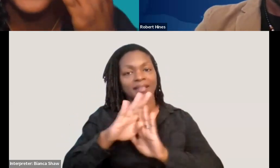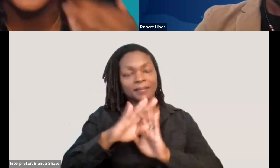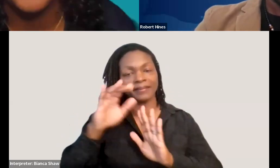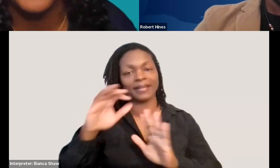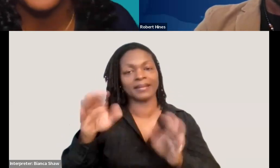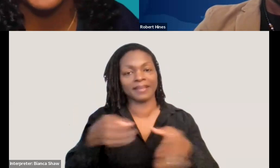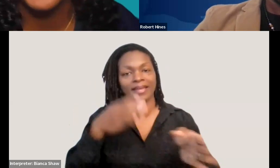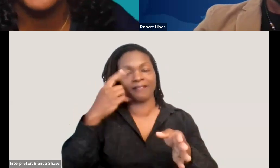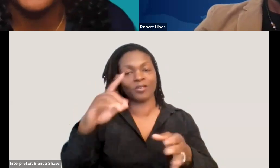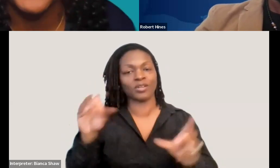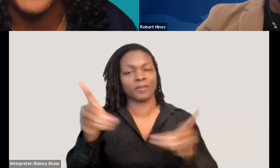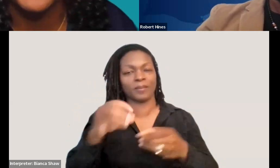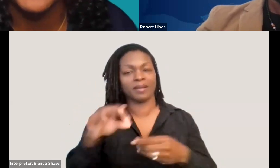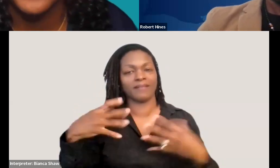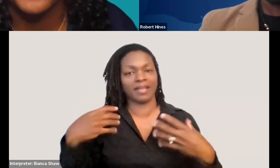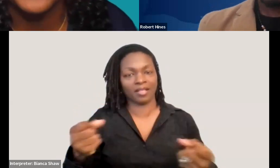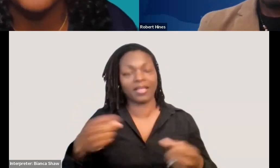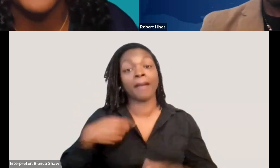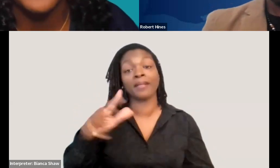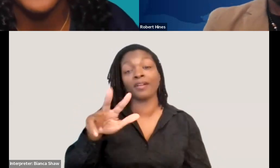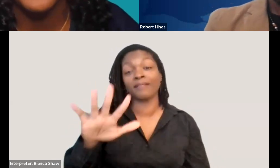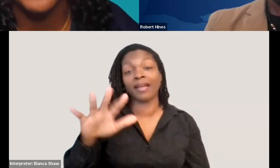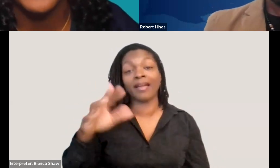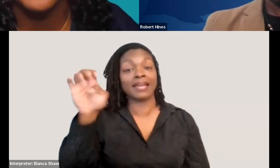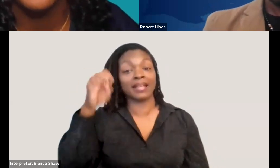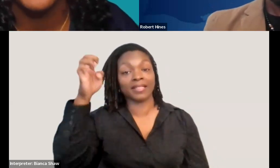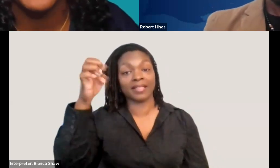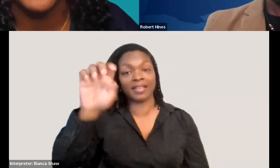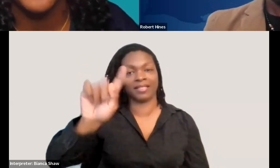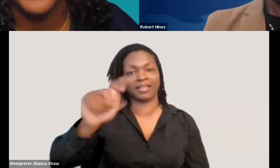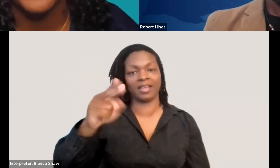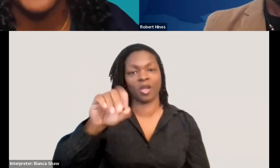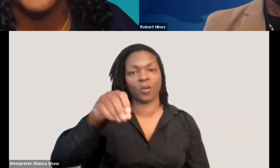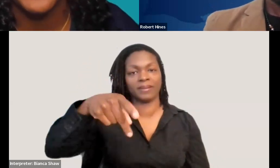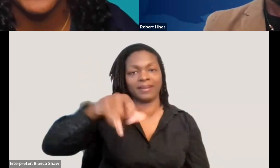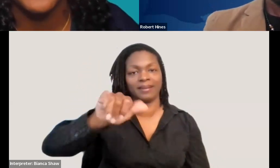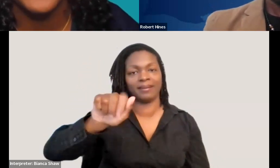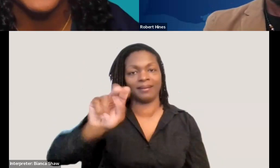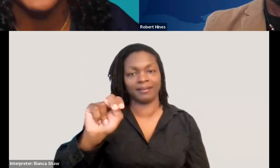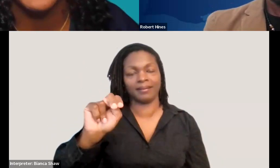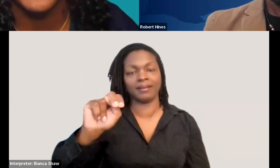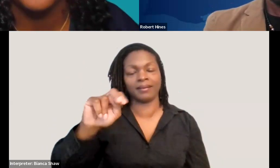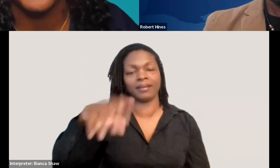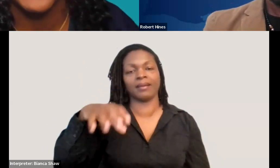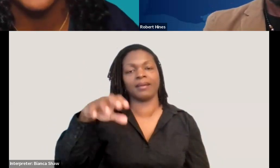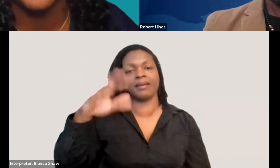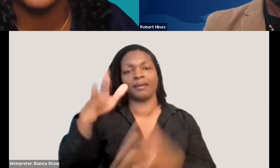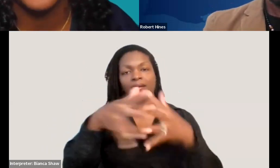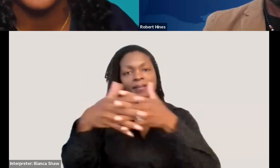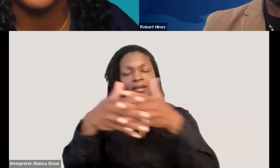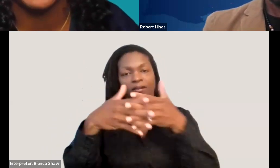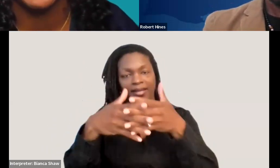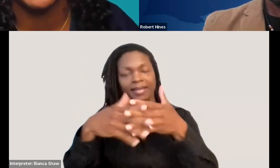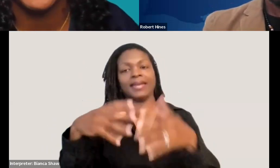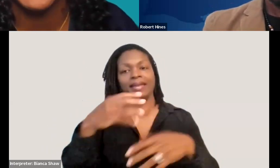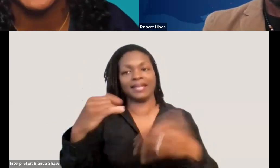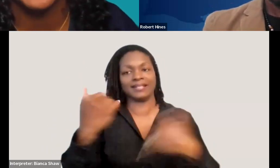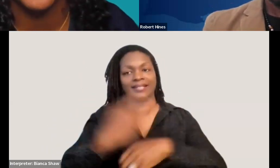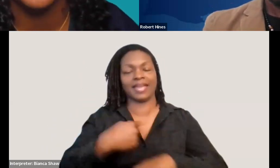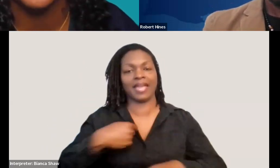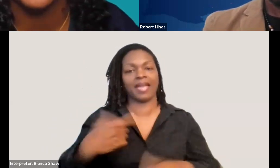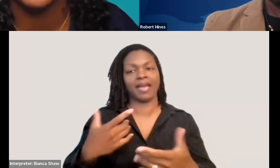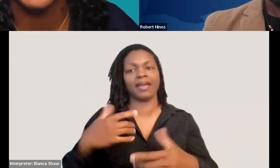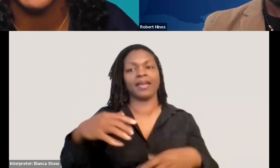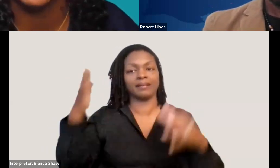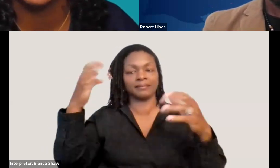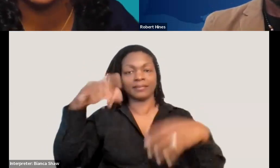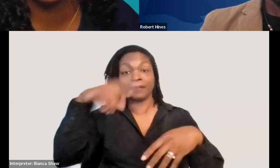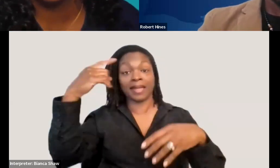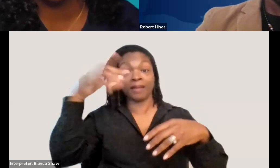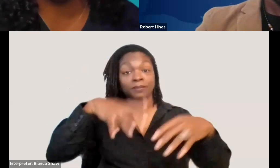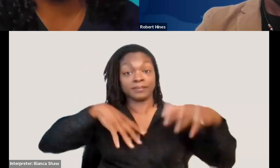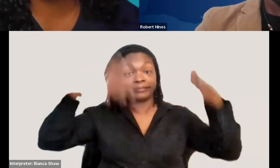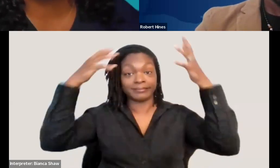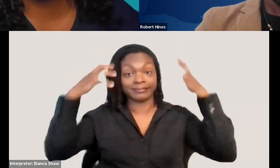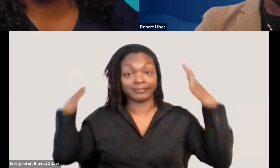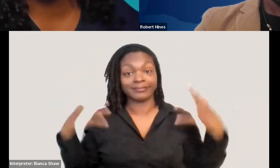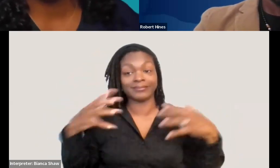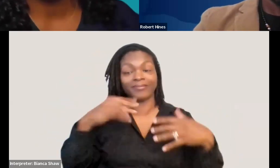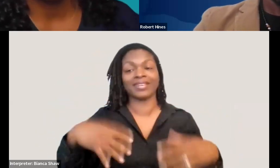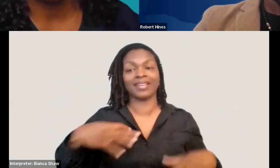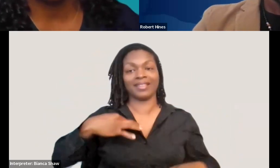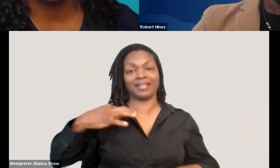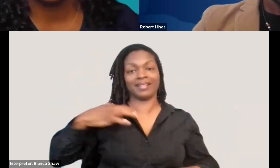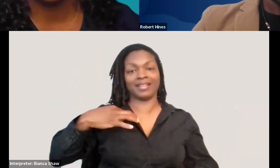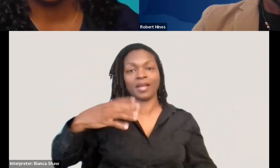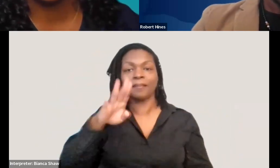A 35 year old Ethiopian American woman, but dark brown wavy hair and today I'm wearing a navy blue Louisiana Department of Health t-shirt.